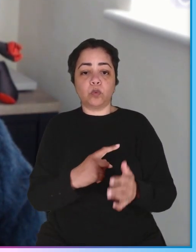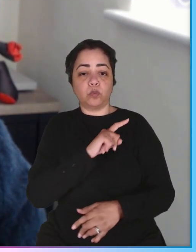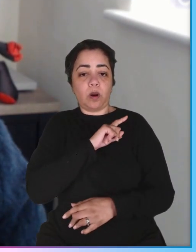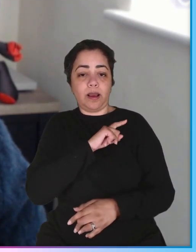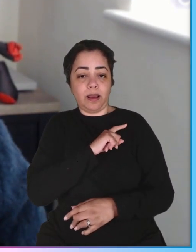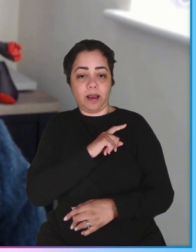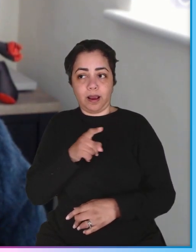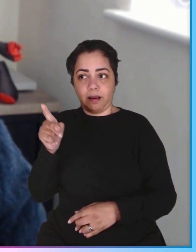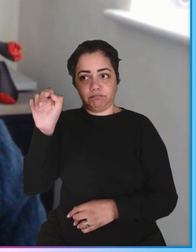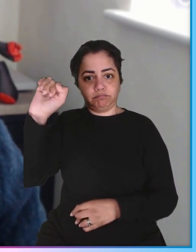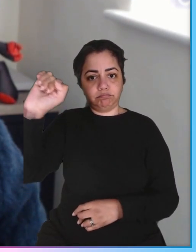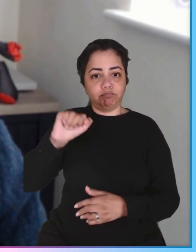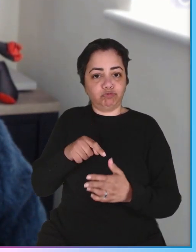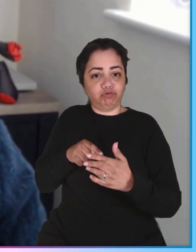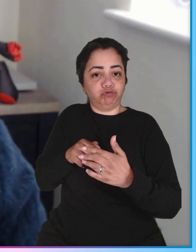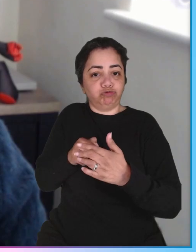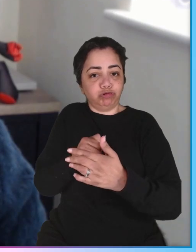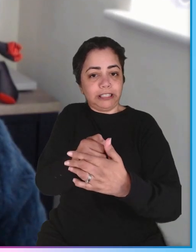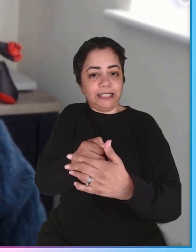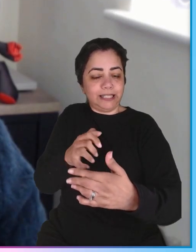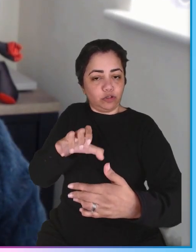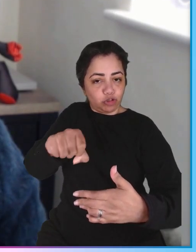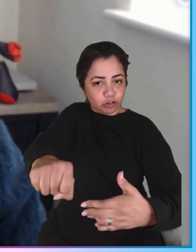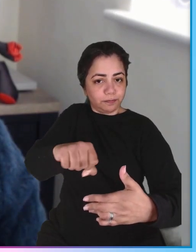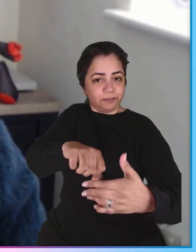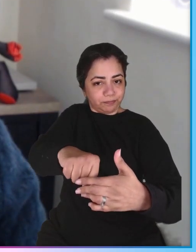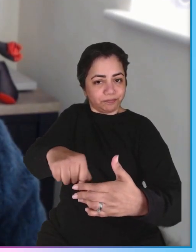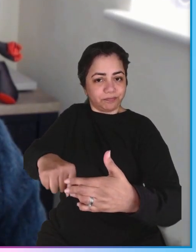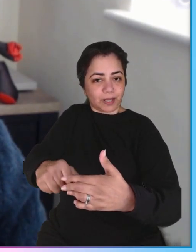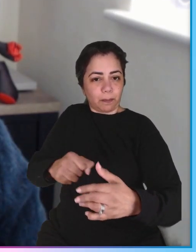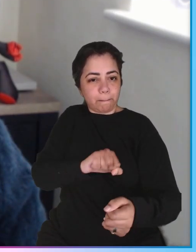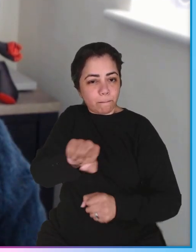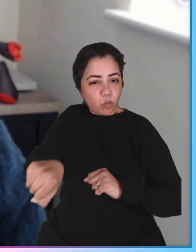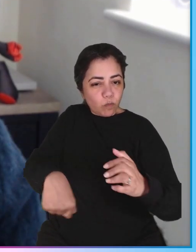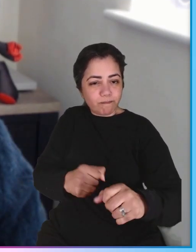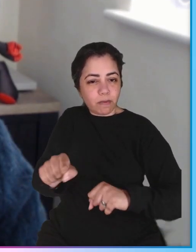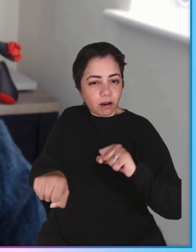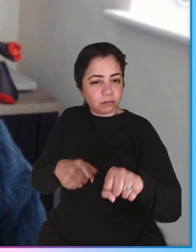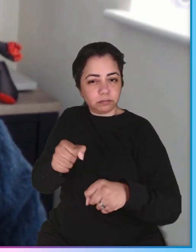instead of highlighting my limitations